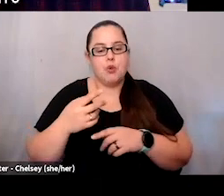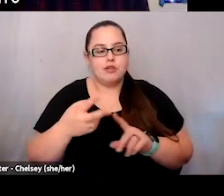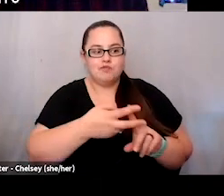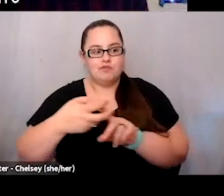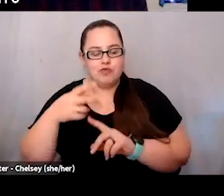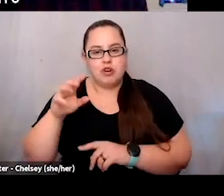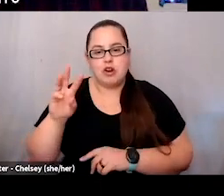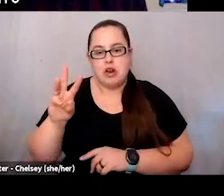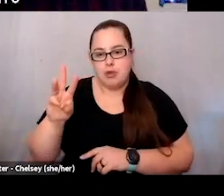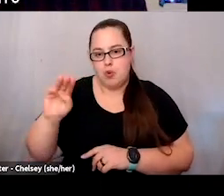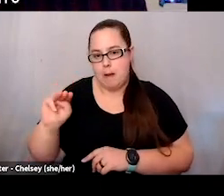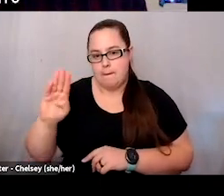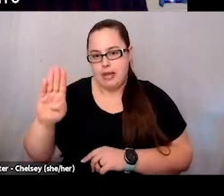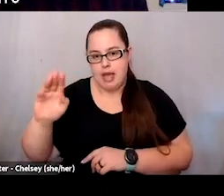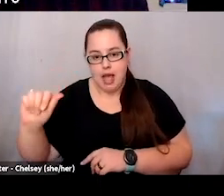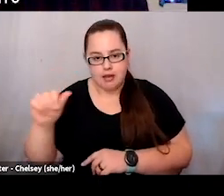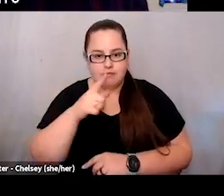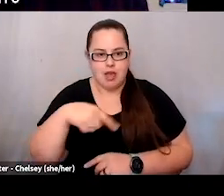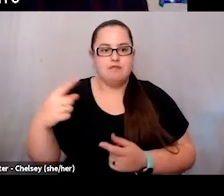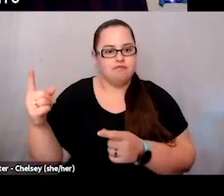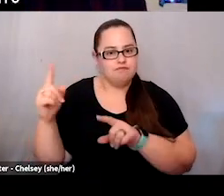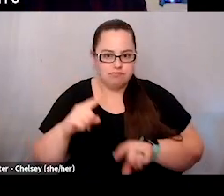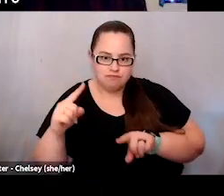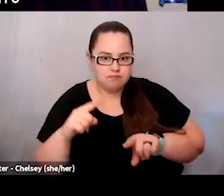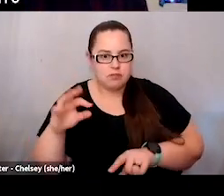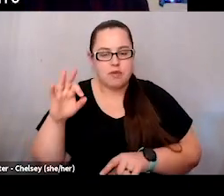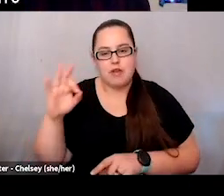they've been here to Fresno quite a few times. So they have a relationship with some